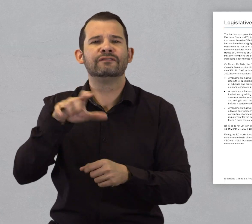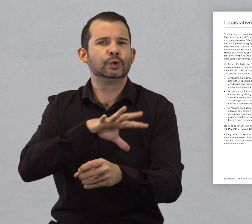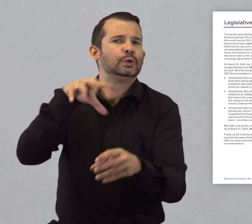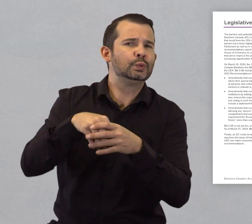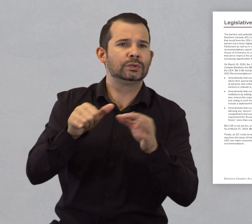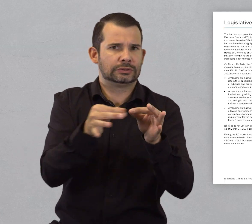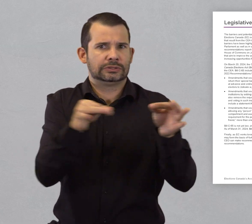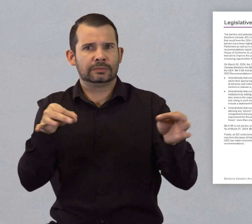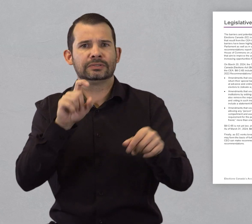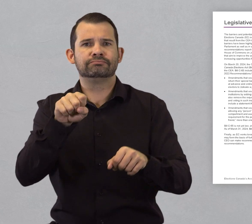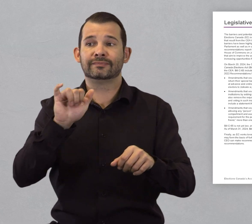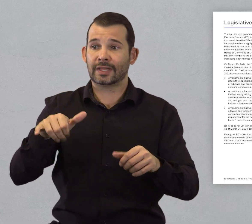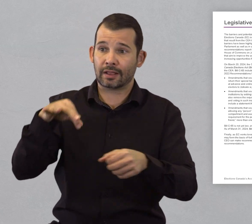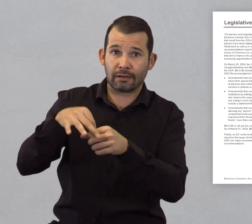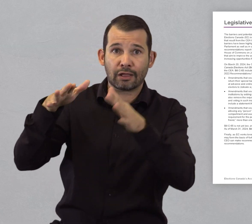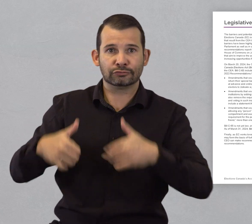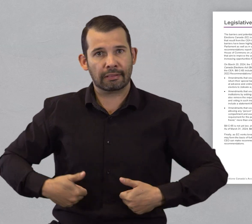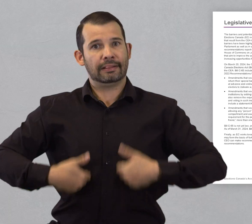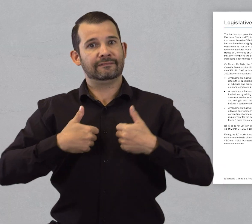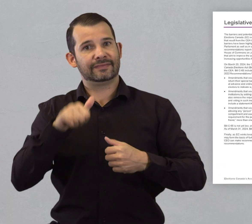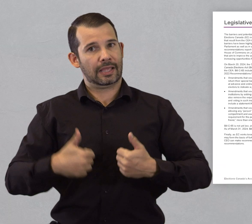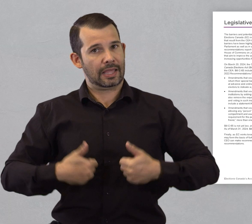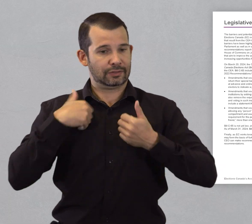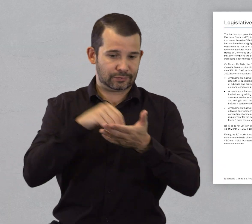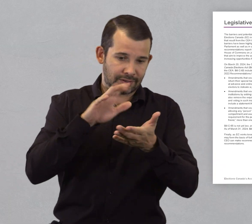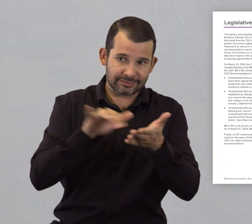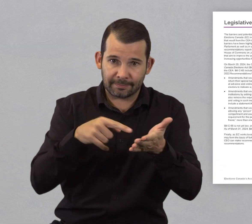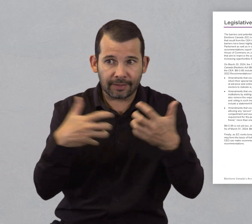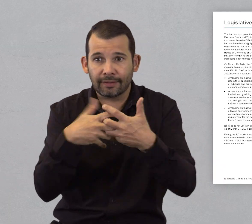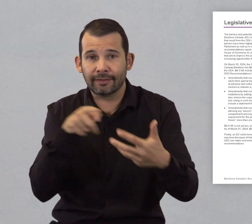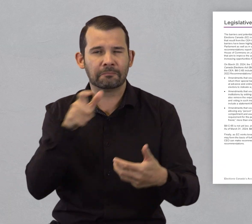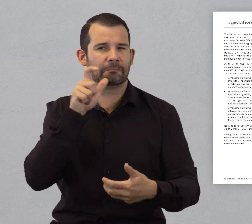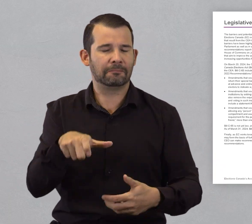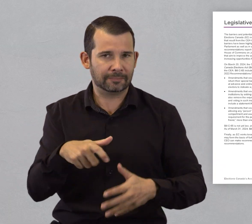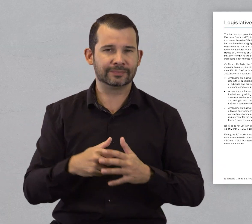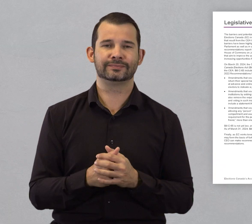include a statement that such electors reside at the address they claim in the declaration.